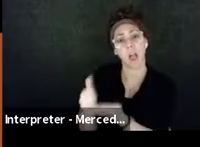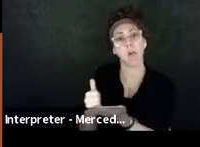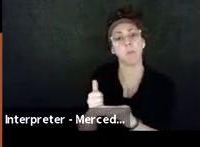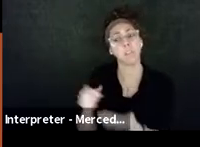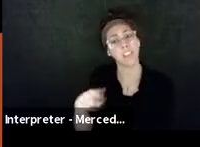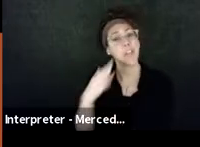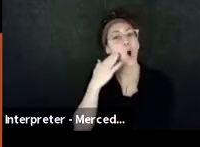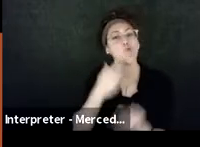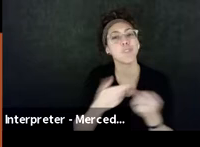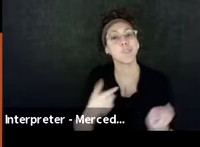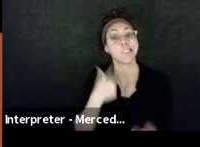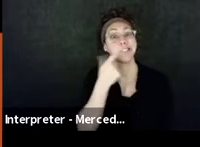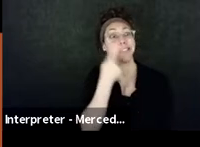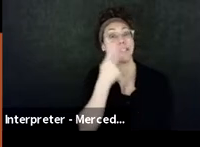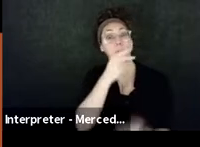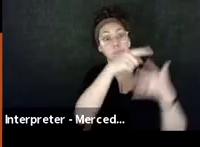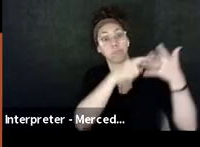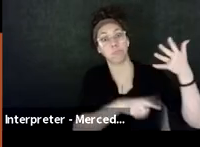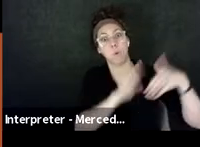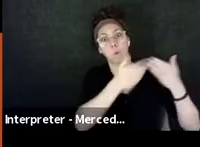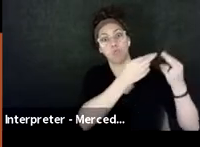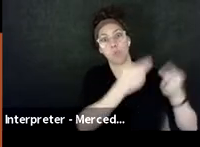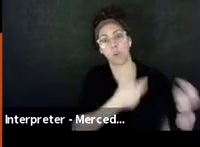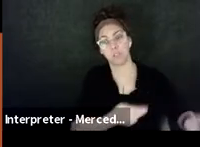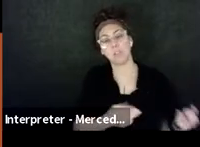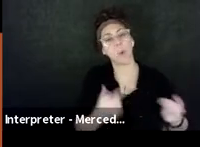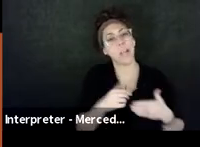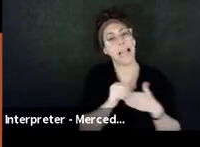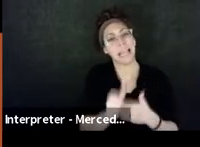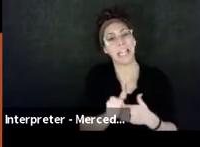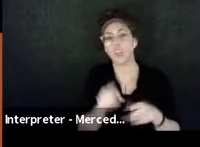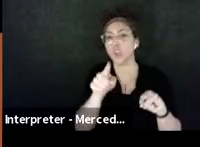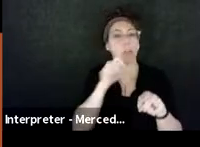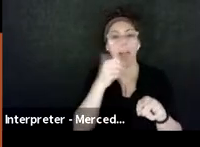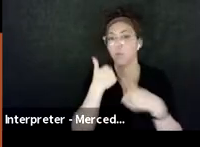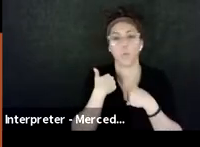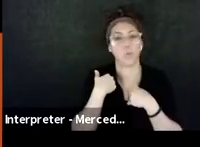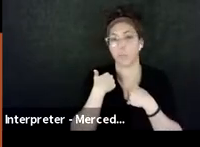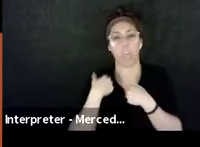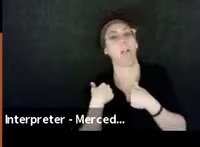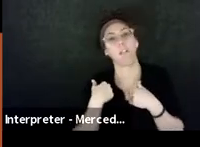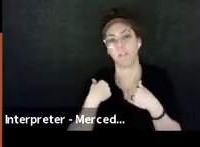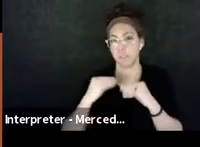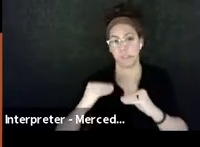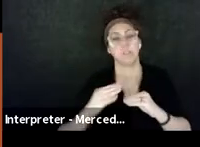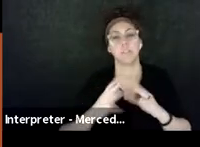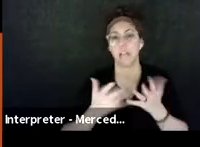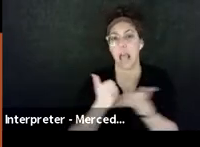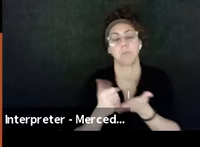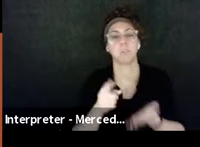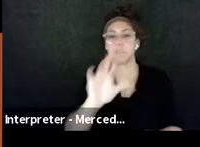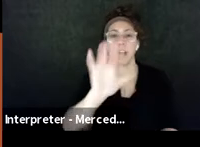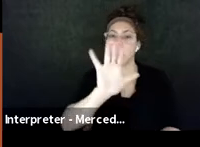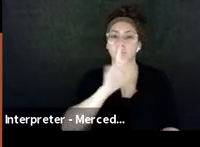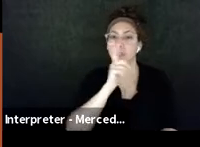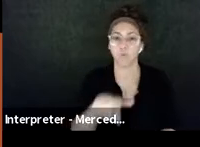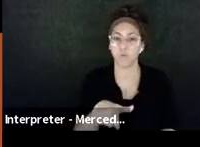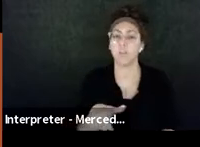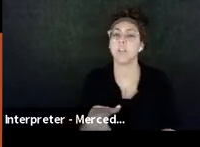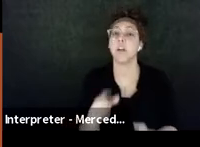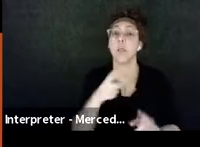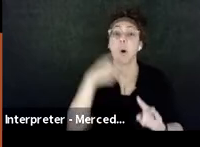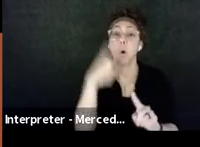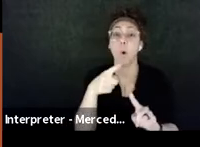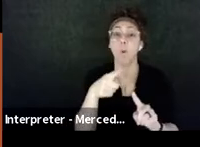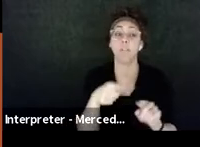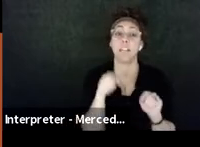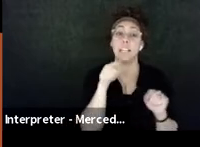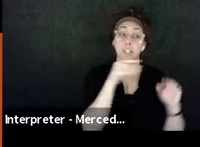Natalie Chavez: We can take the lead and linking those students. So I don't want you to feel like you have to take that on. The goal is that we are going to be the liaison between us in the community to link these students to those housing resources.